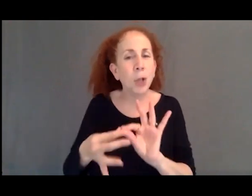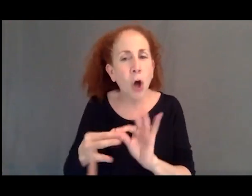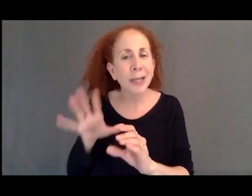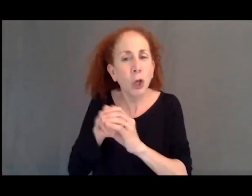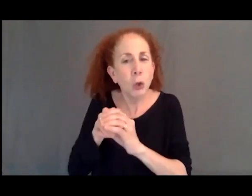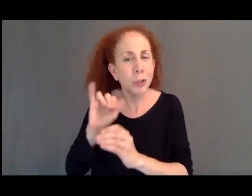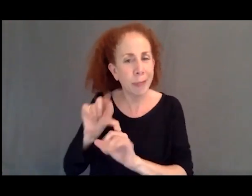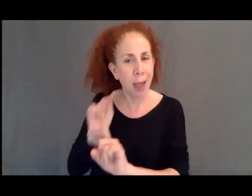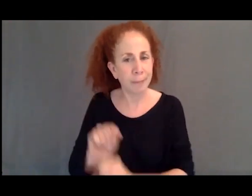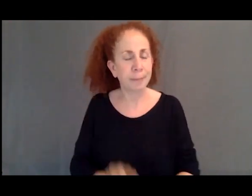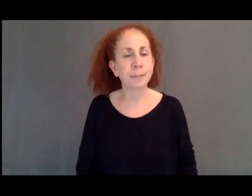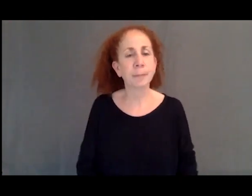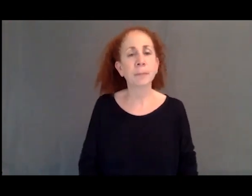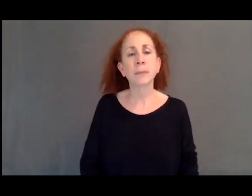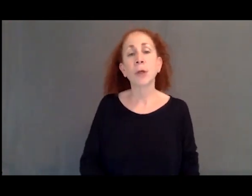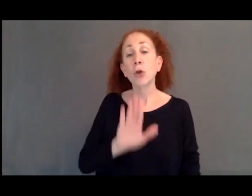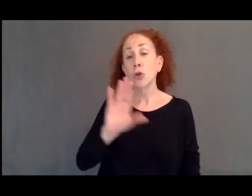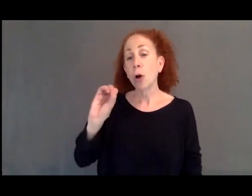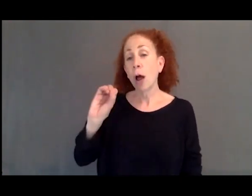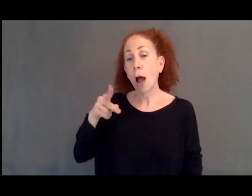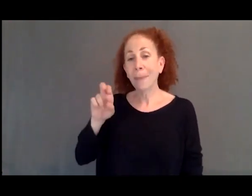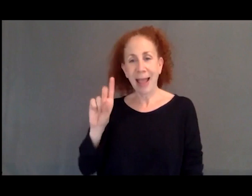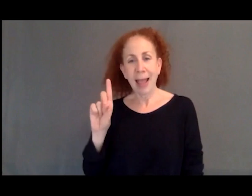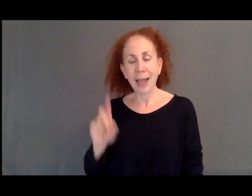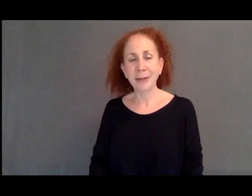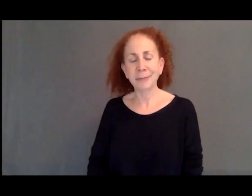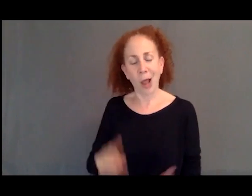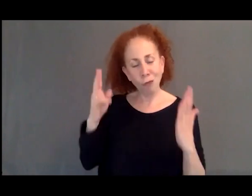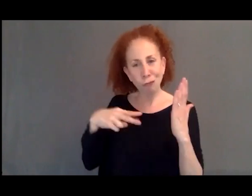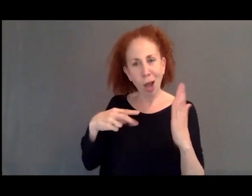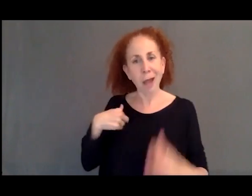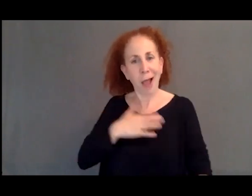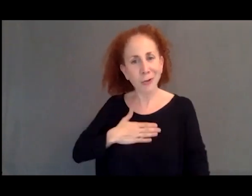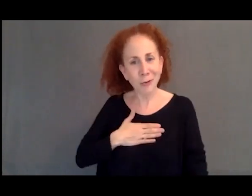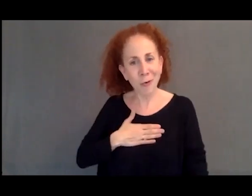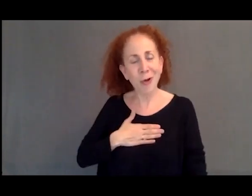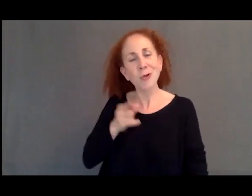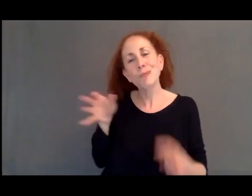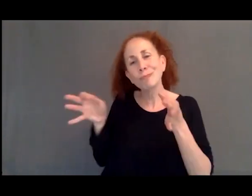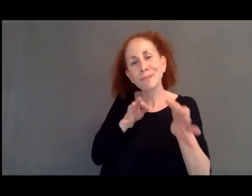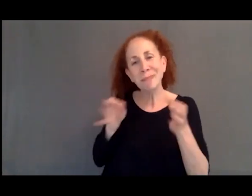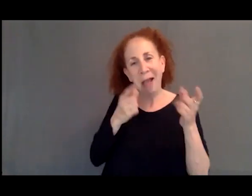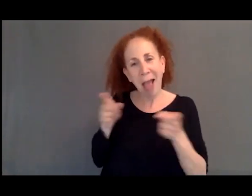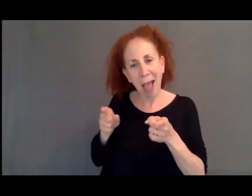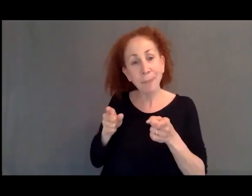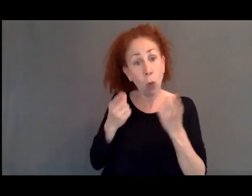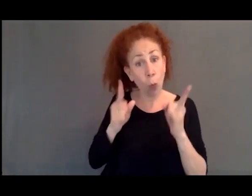In one of your op eds that I very much enjoyed, you describe the situation in your childhood